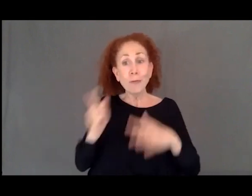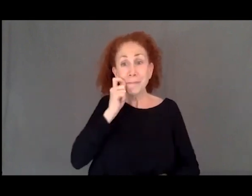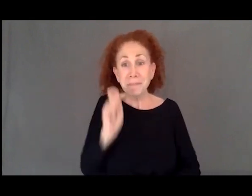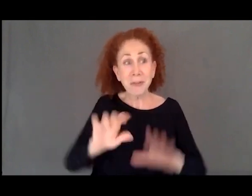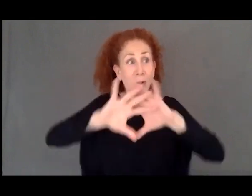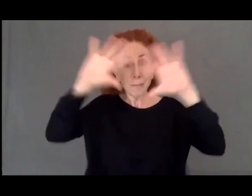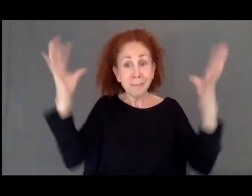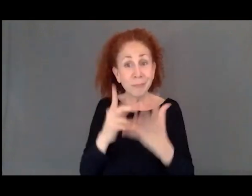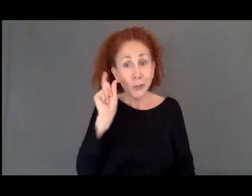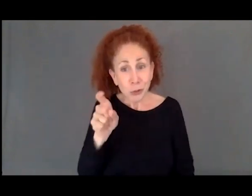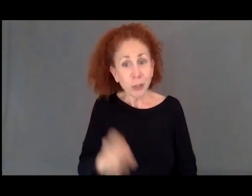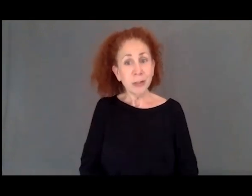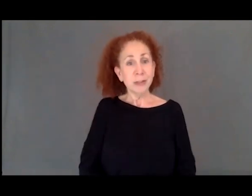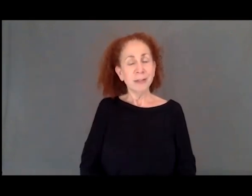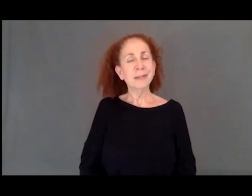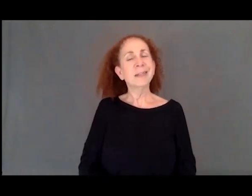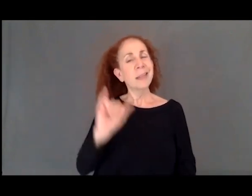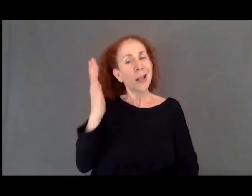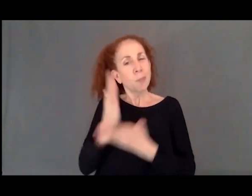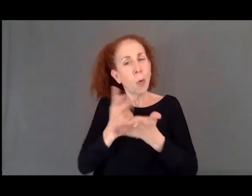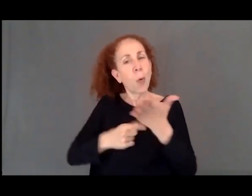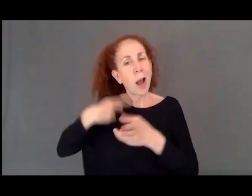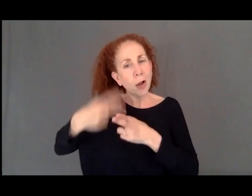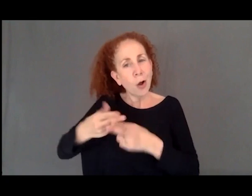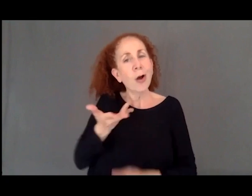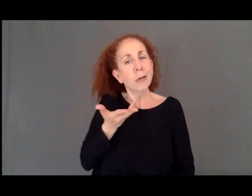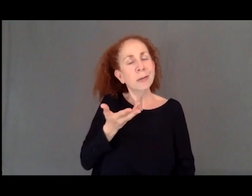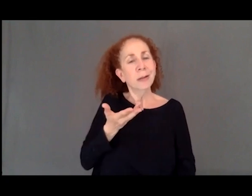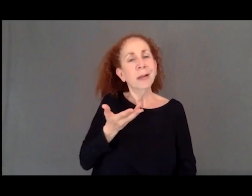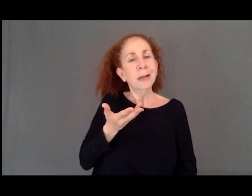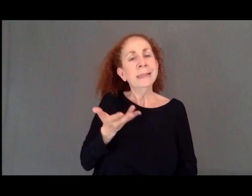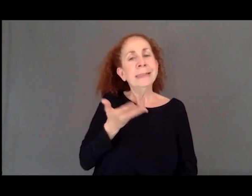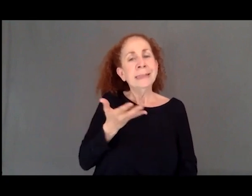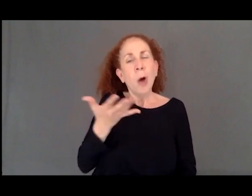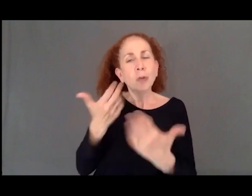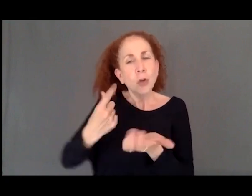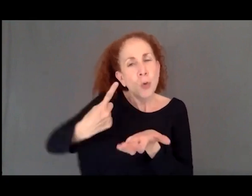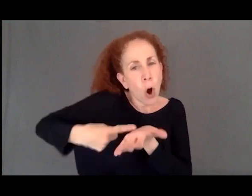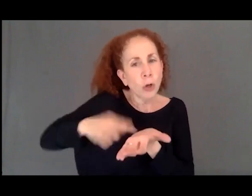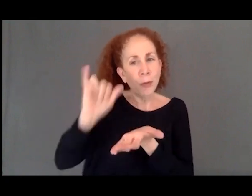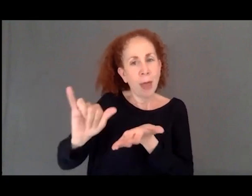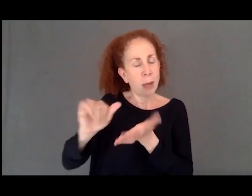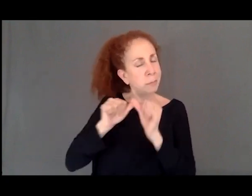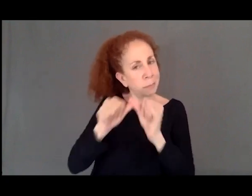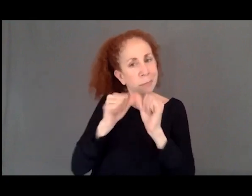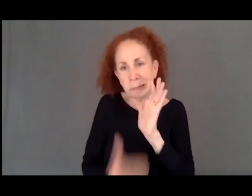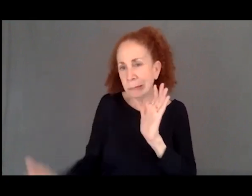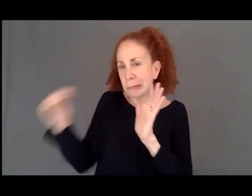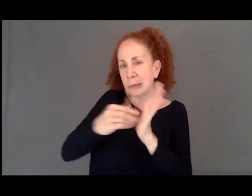And that is part of what I think of as what I want to try to argue constantly. So I'm constantly repeating myself,